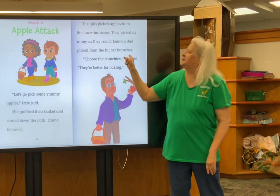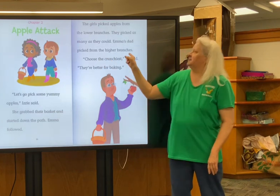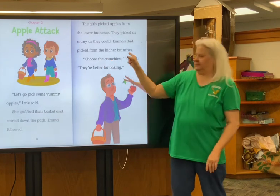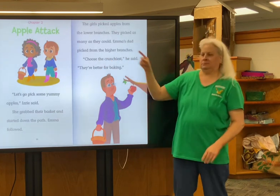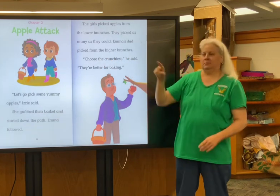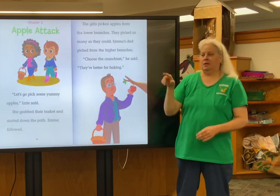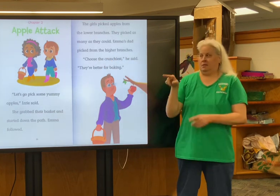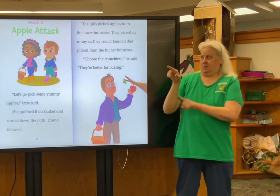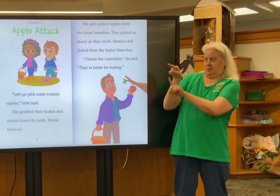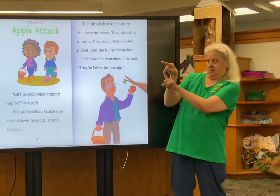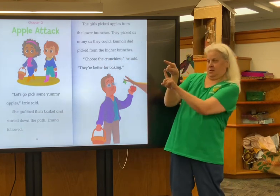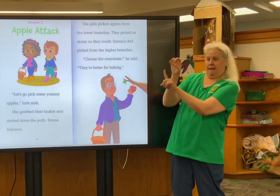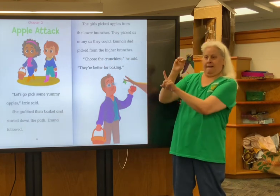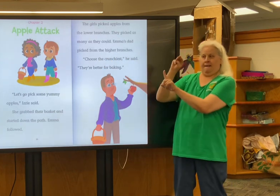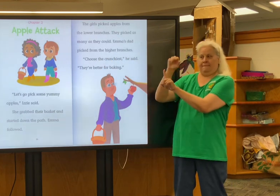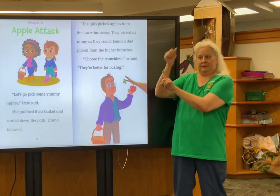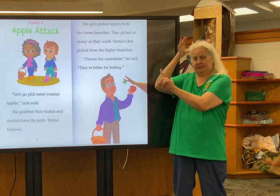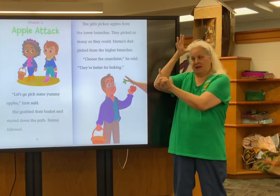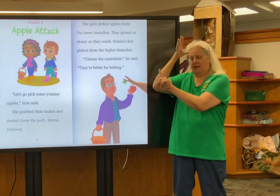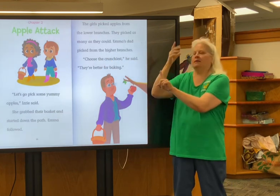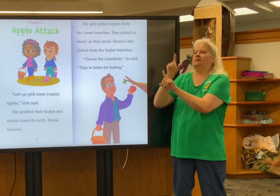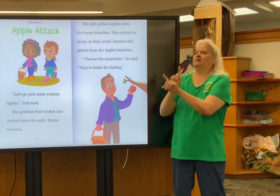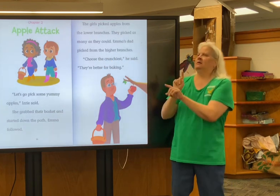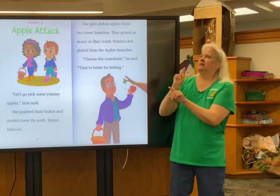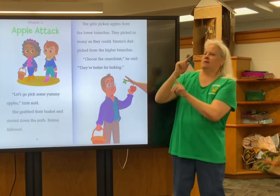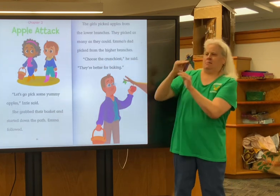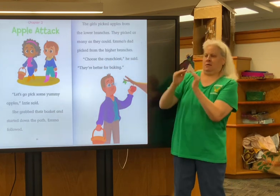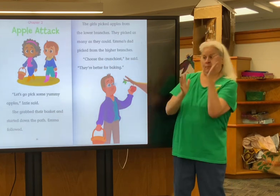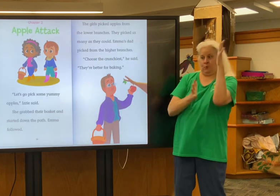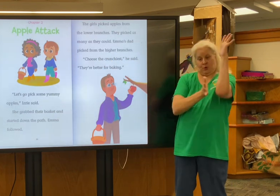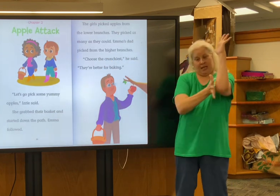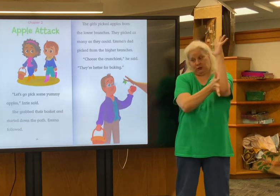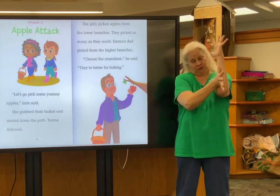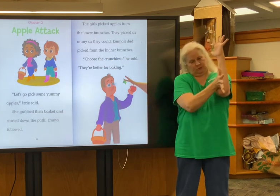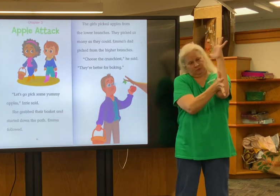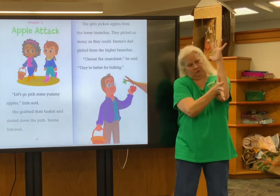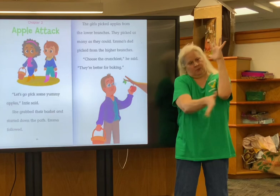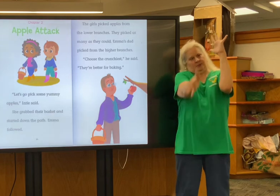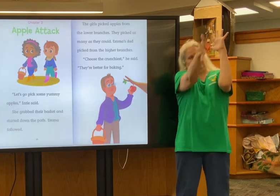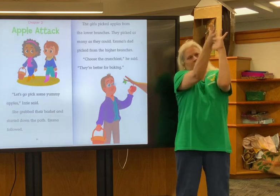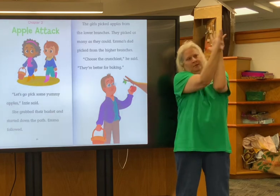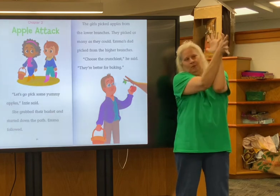Emma's dad picked from the higher branches.